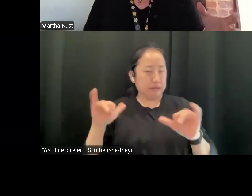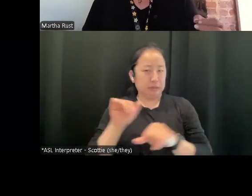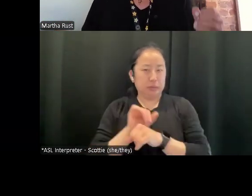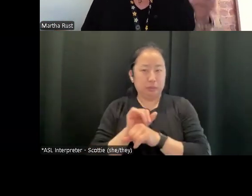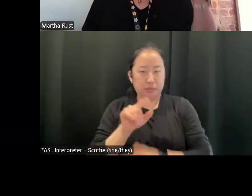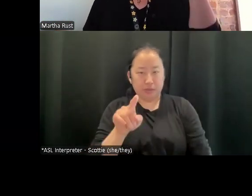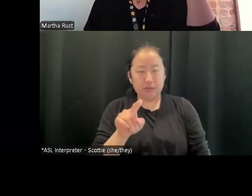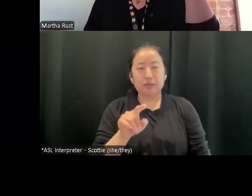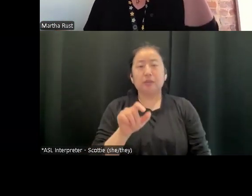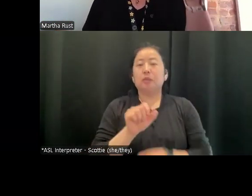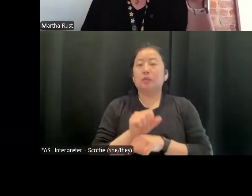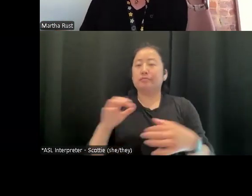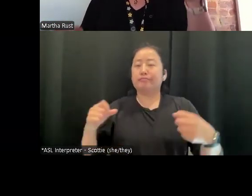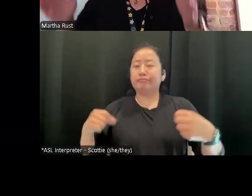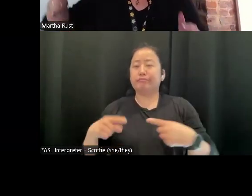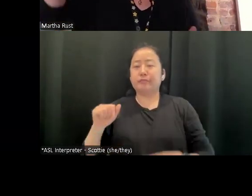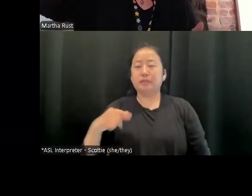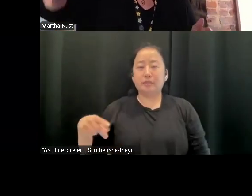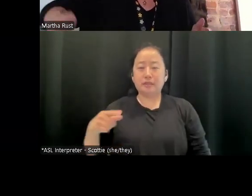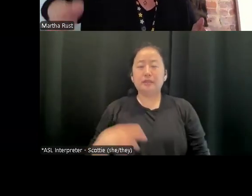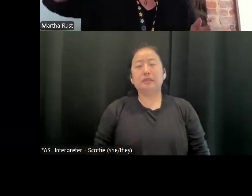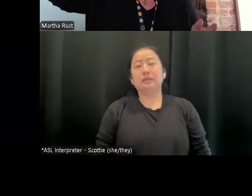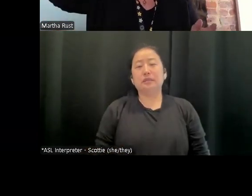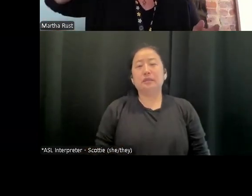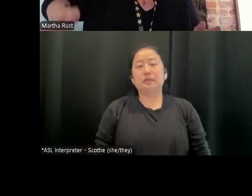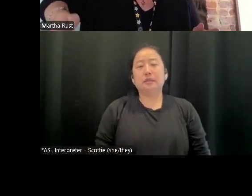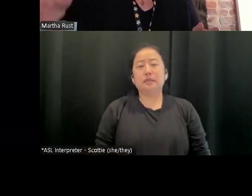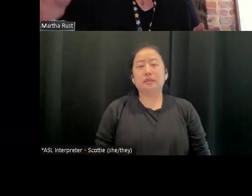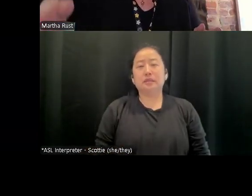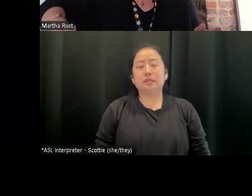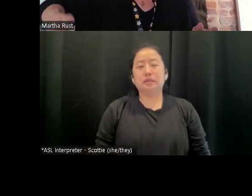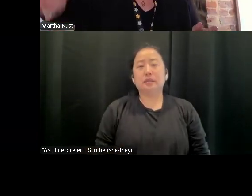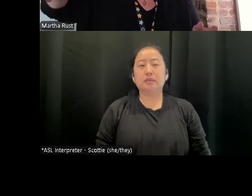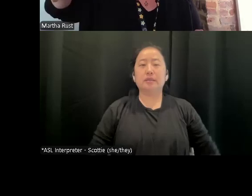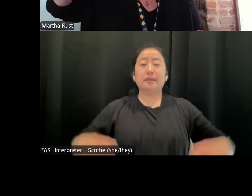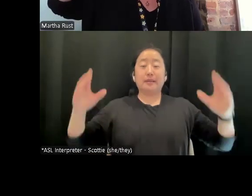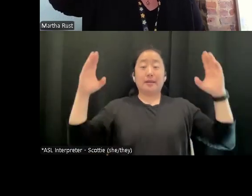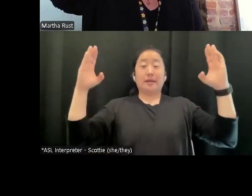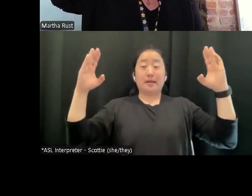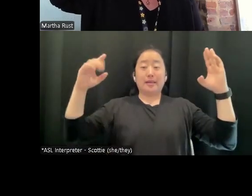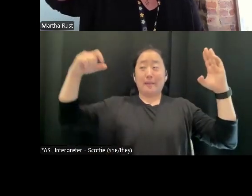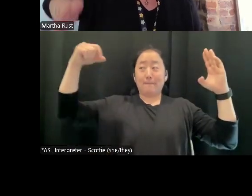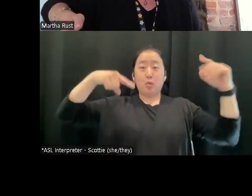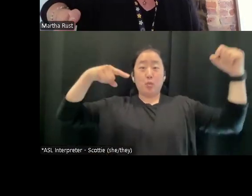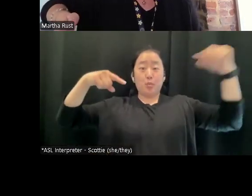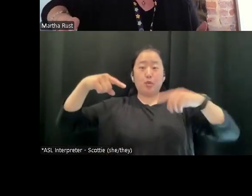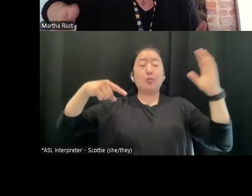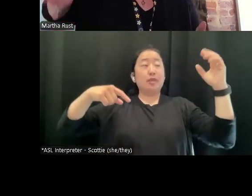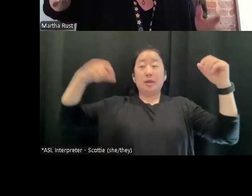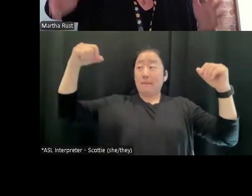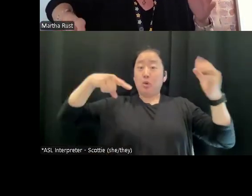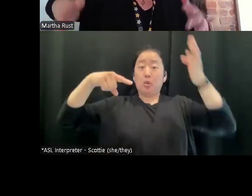app and then if you put your hand or something through those laser beams, it breaks and makes